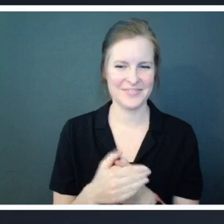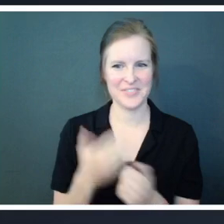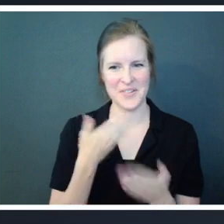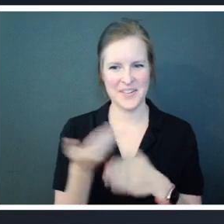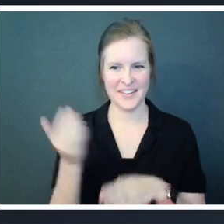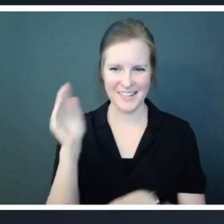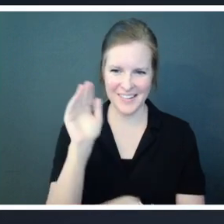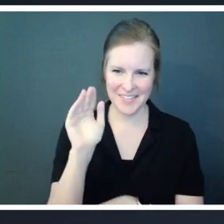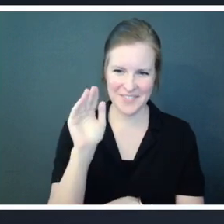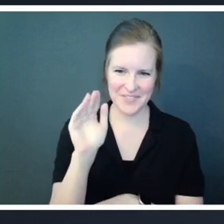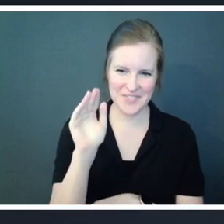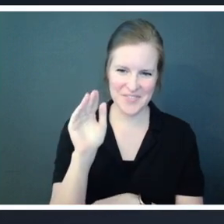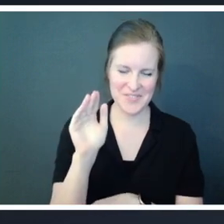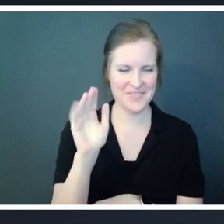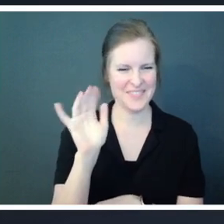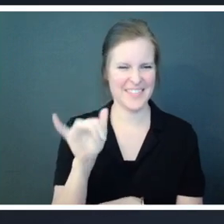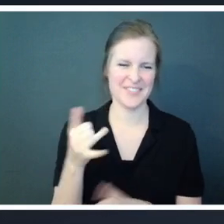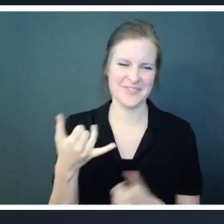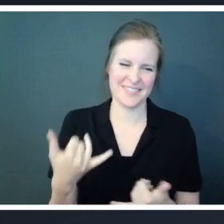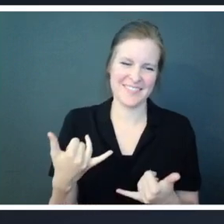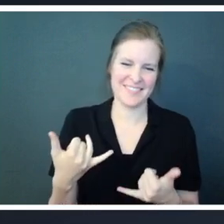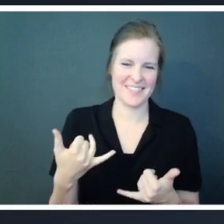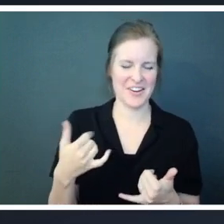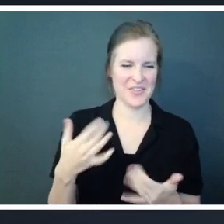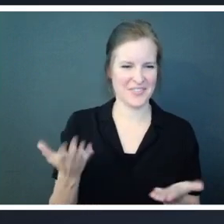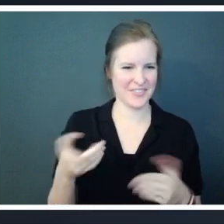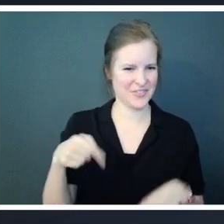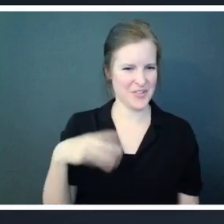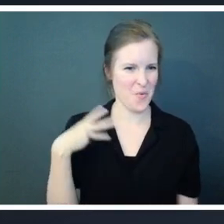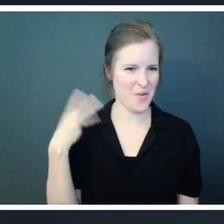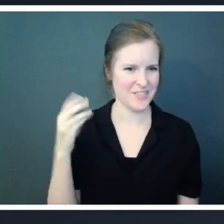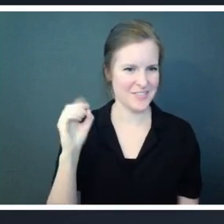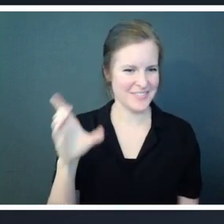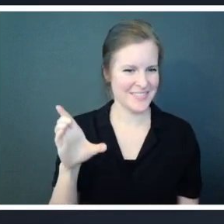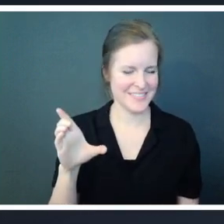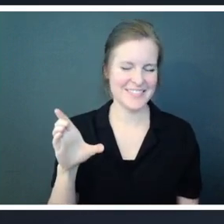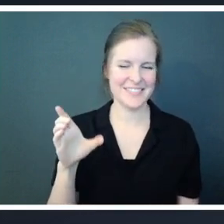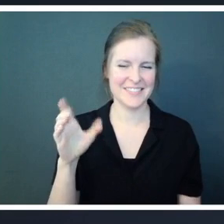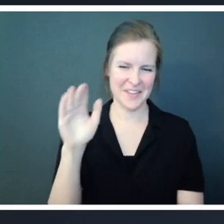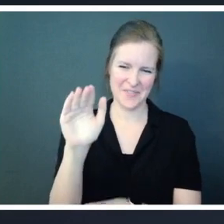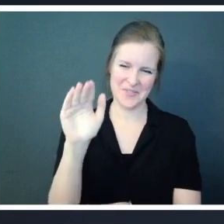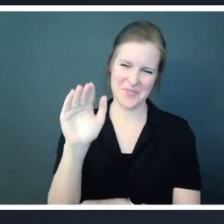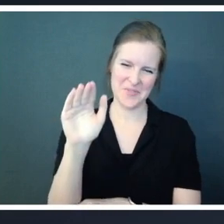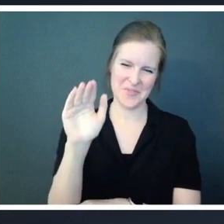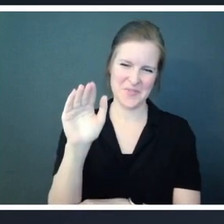that's where we are right now, in Washington, D.C. It's the afternoon. And welcome to this session,